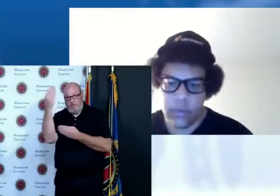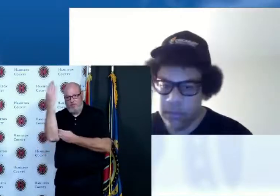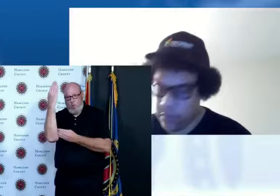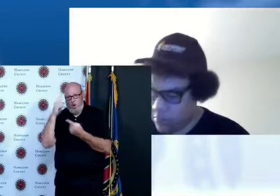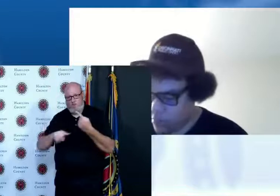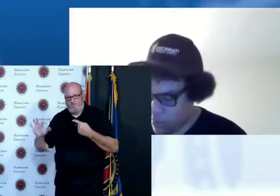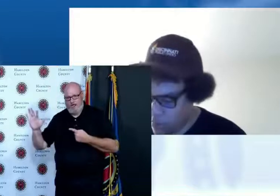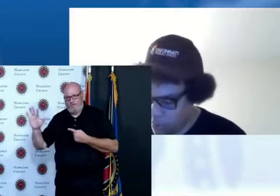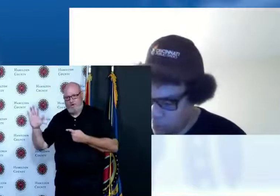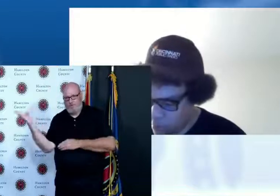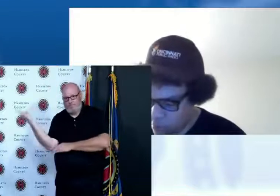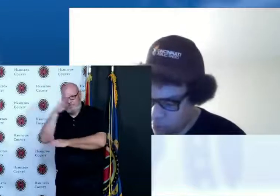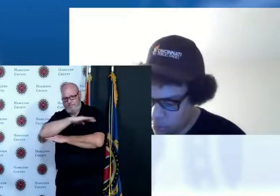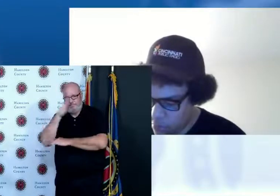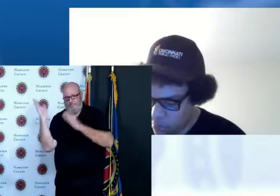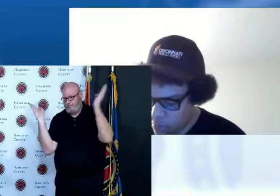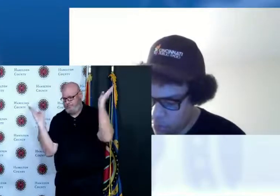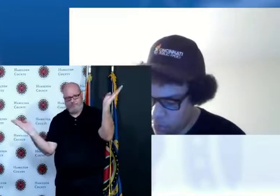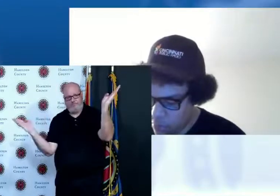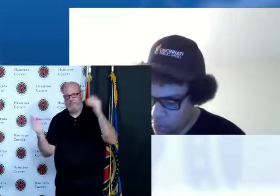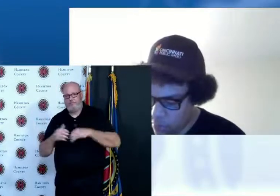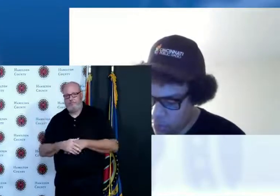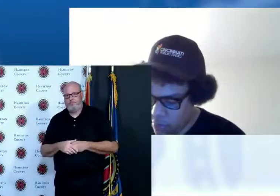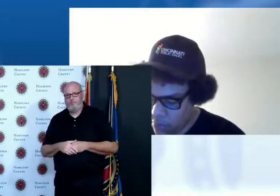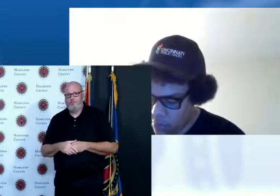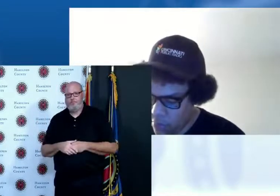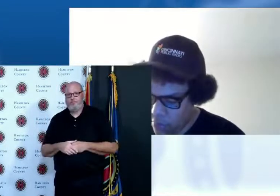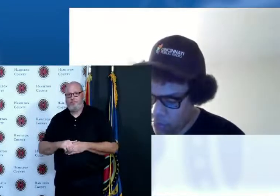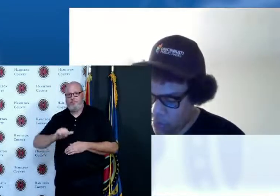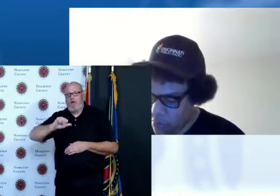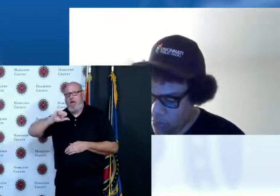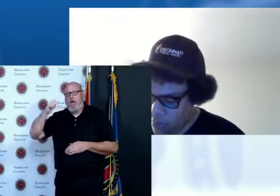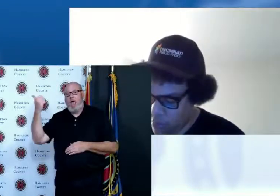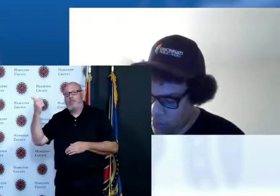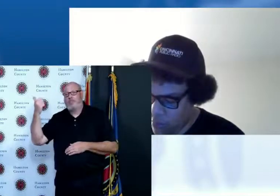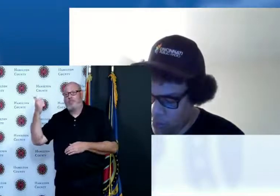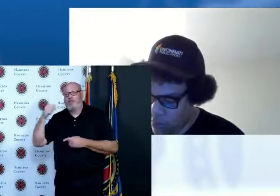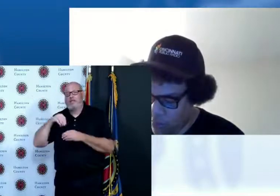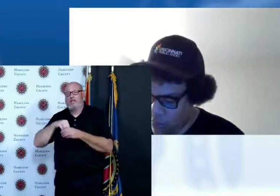we also operated I believe at convention center a day of walk-ups and then some